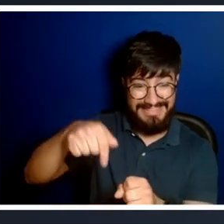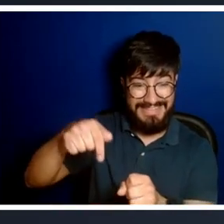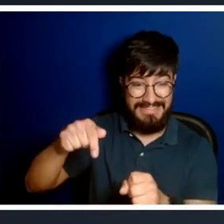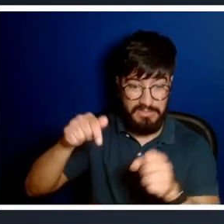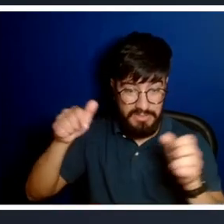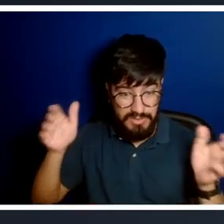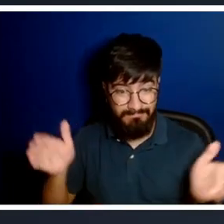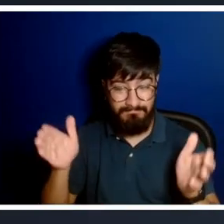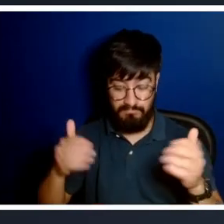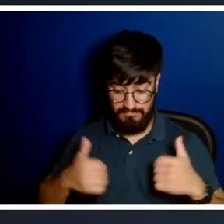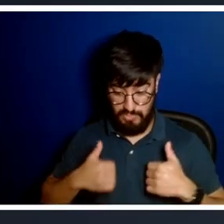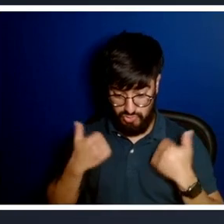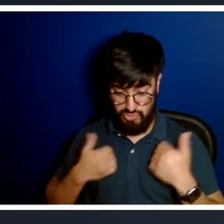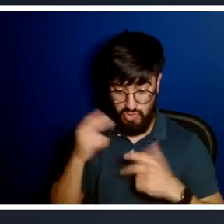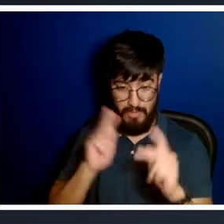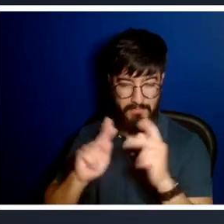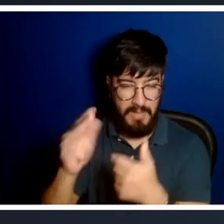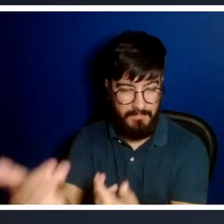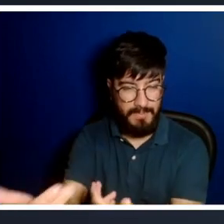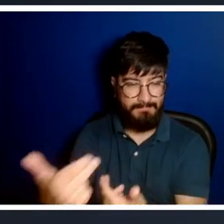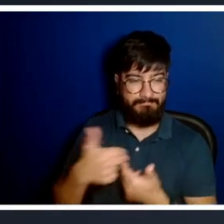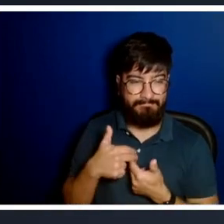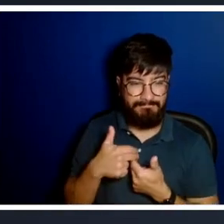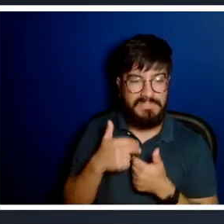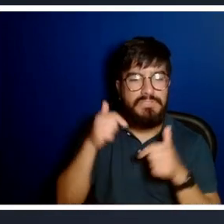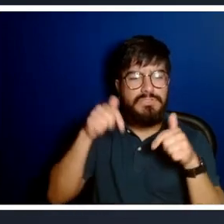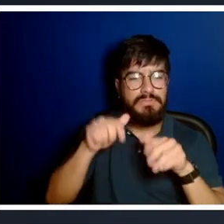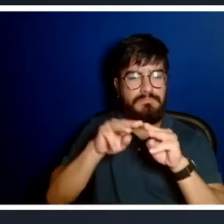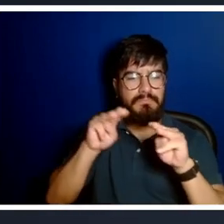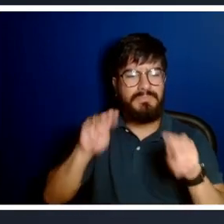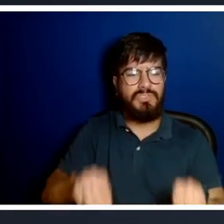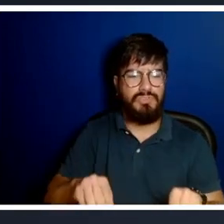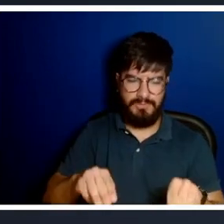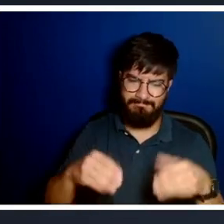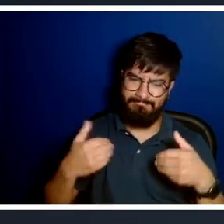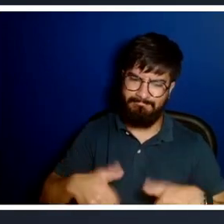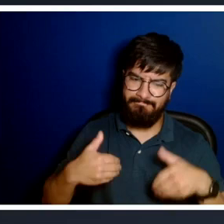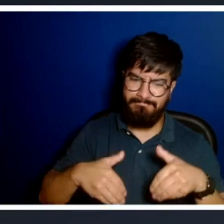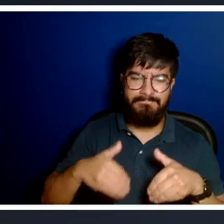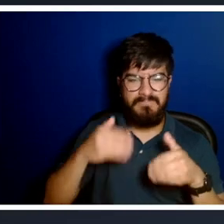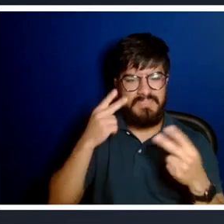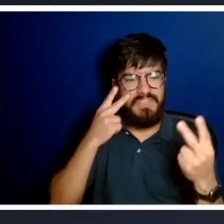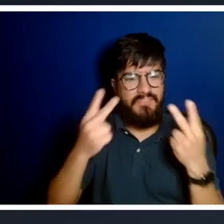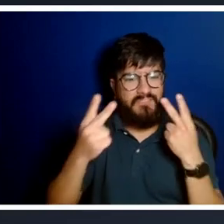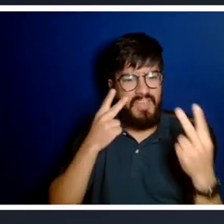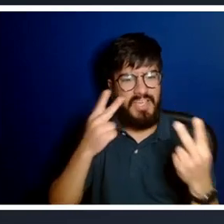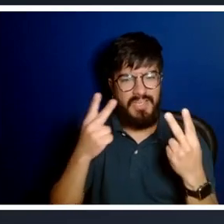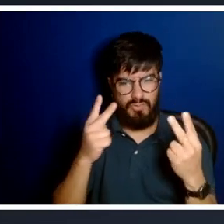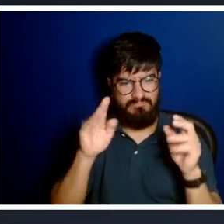and portraiture offers a really fun and engaging visual aid in this effort.